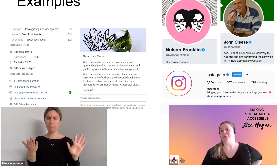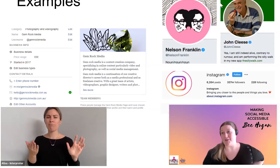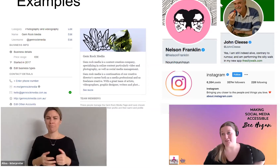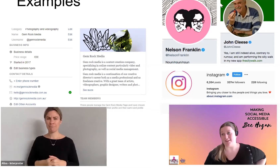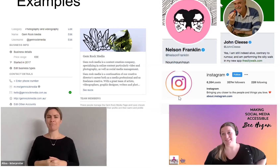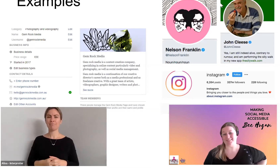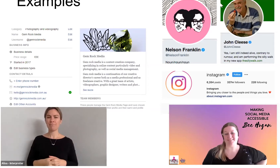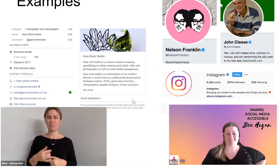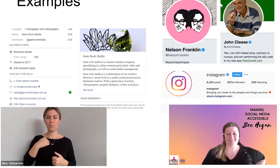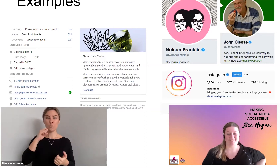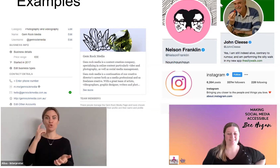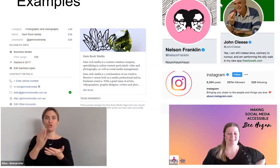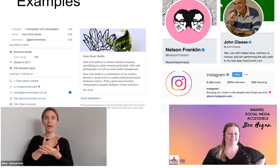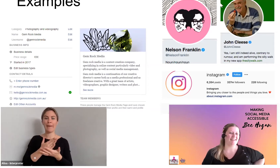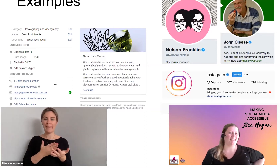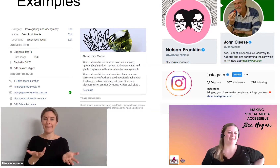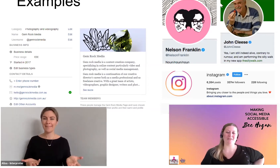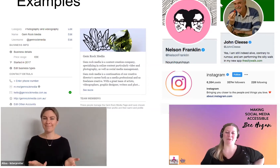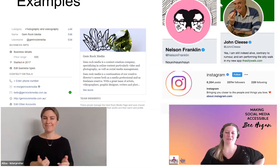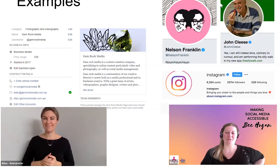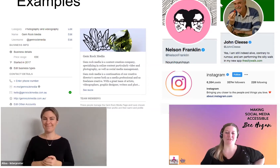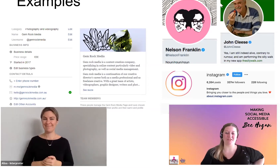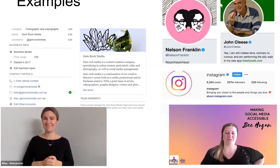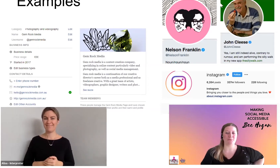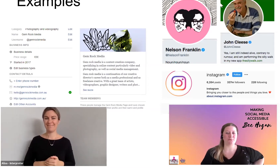all of their friends. And then you have more reach.